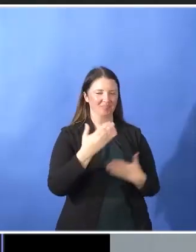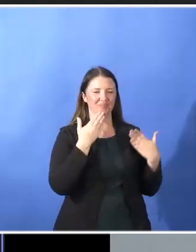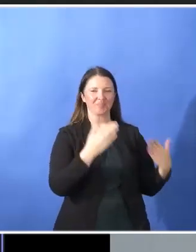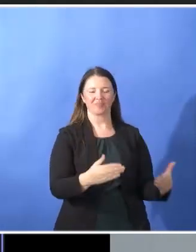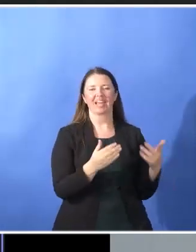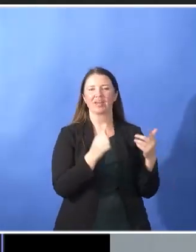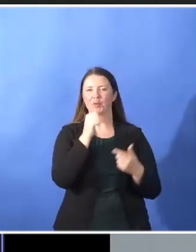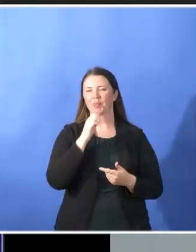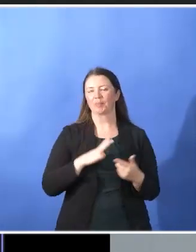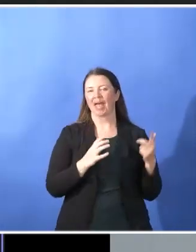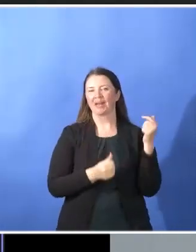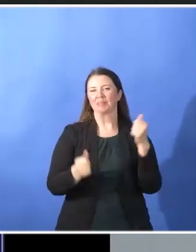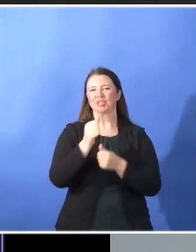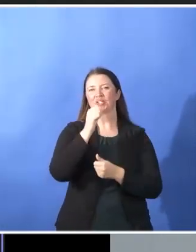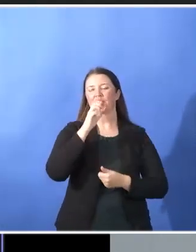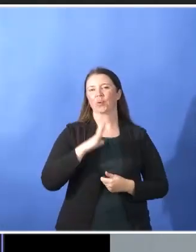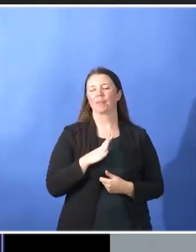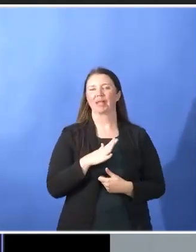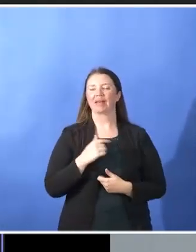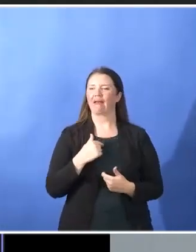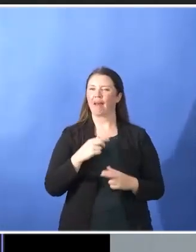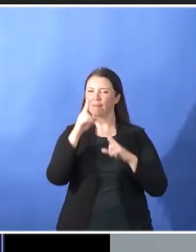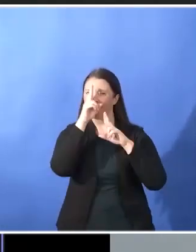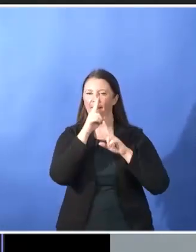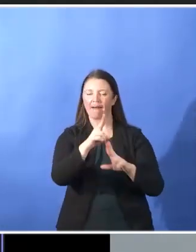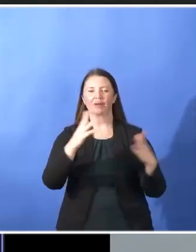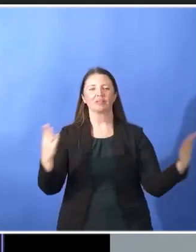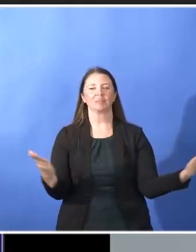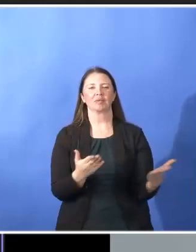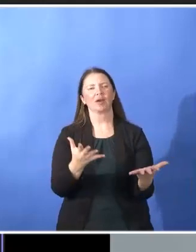HONORED TO BE COMING TO YOU, AND ECHO THE COMMENTS ON